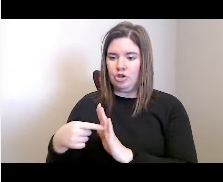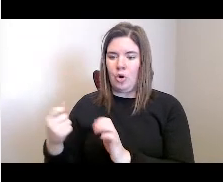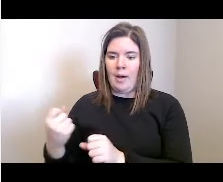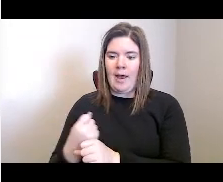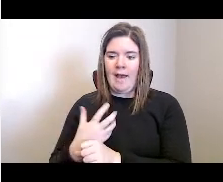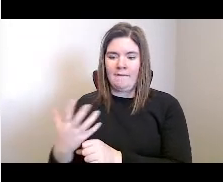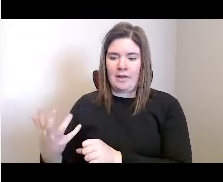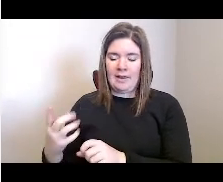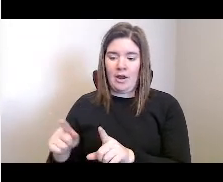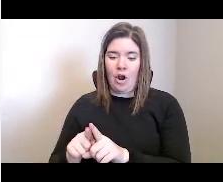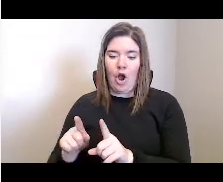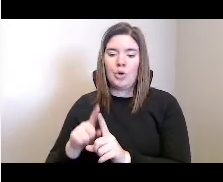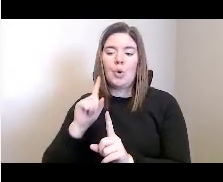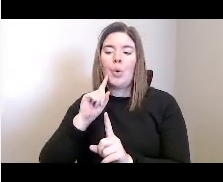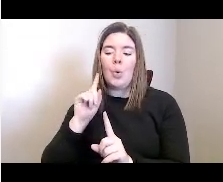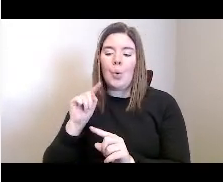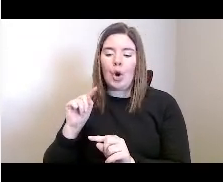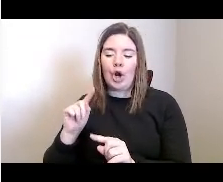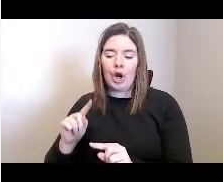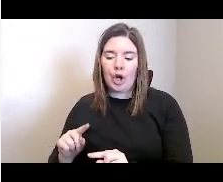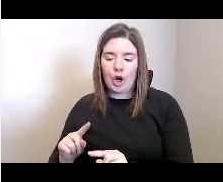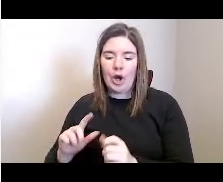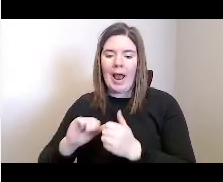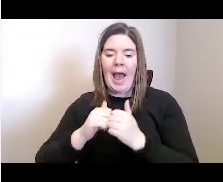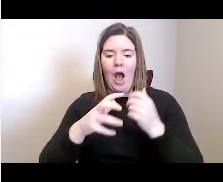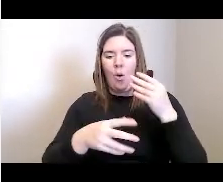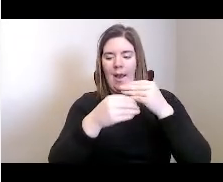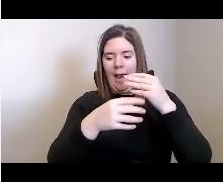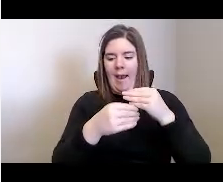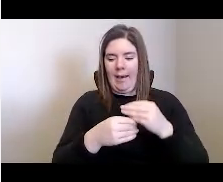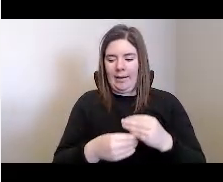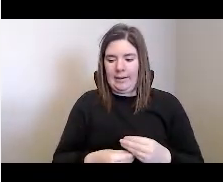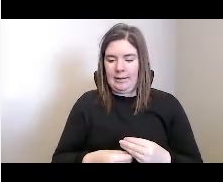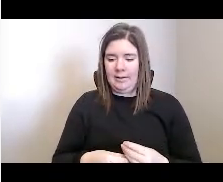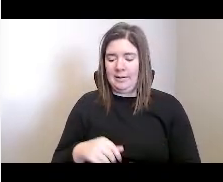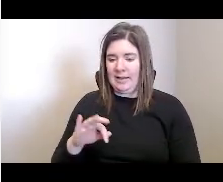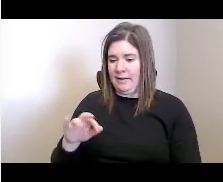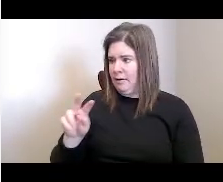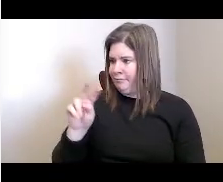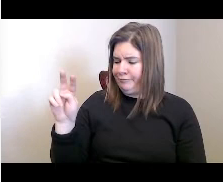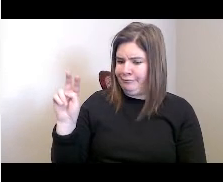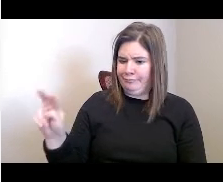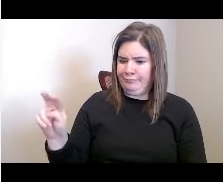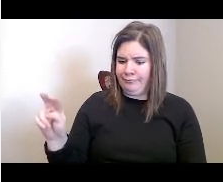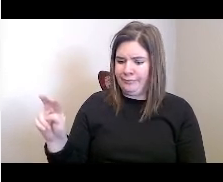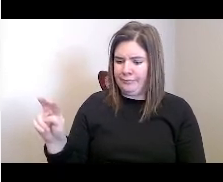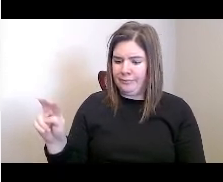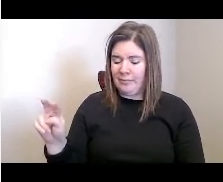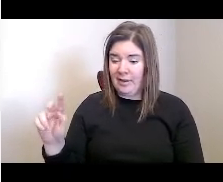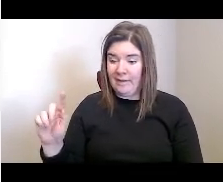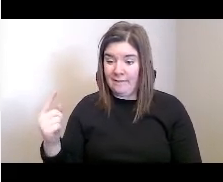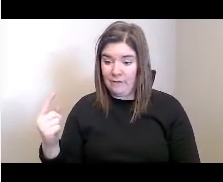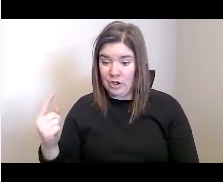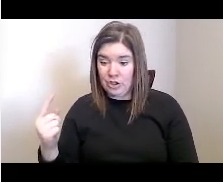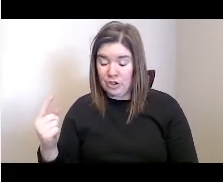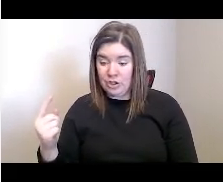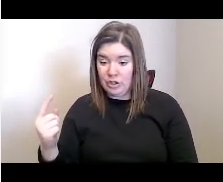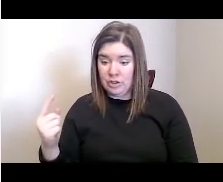in which they were added to the slide. So, if I'm looking at this one here, the first thing on my side is actually the footer at the bottom.